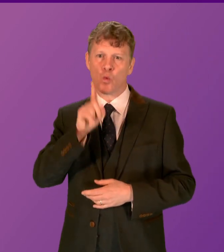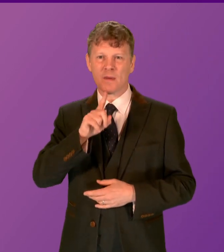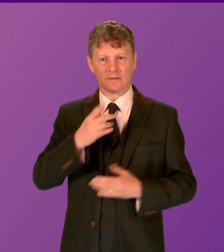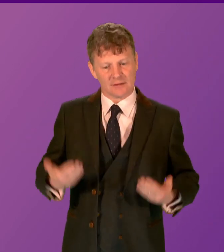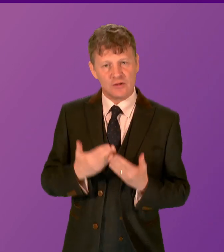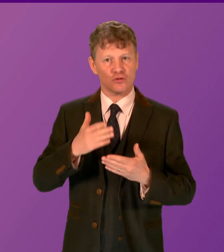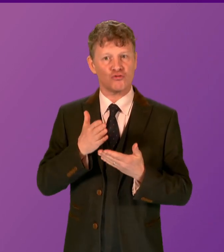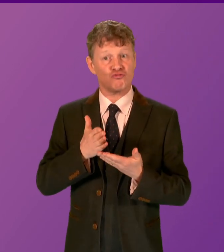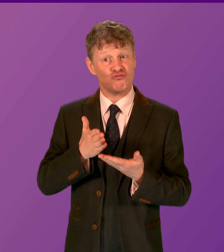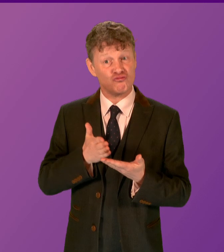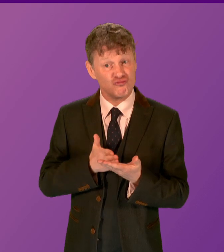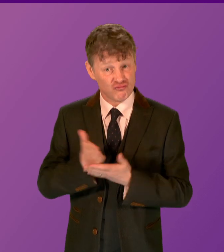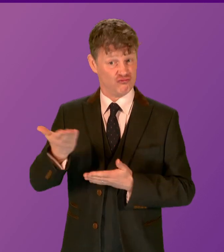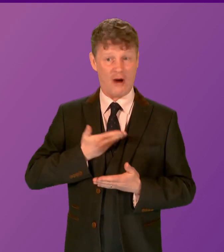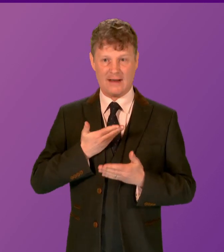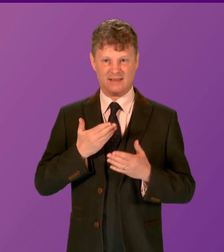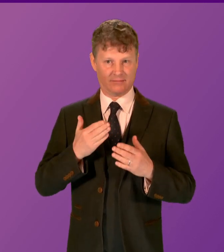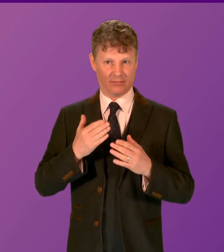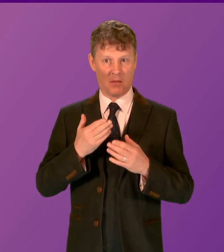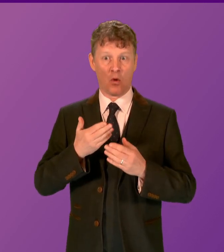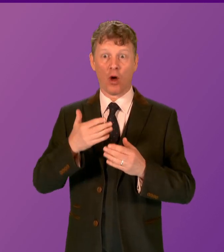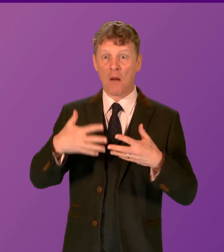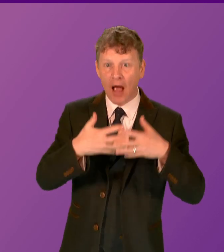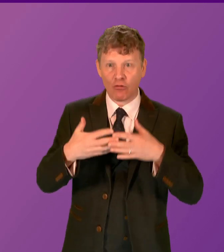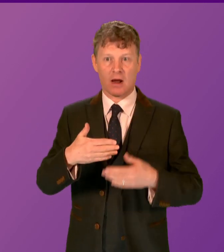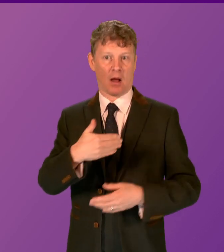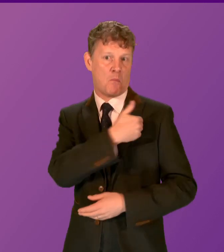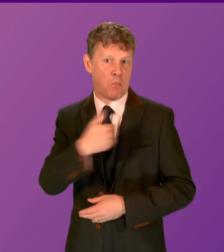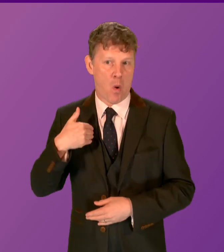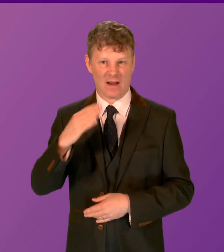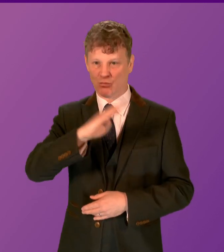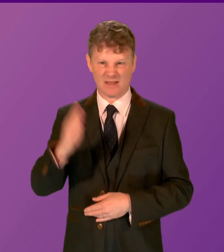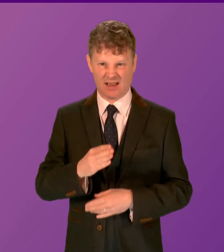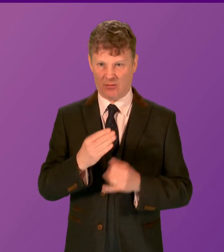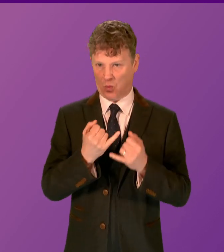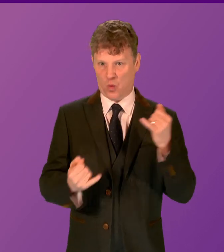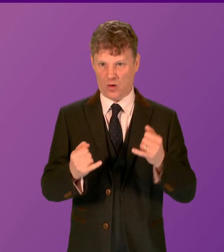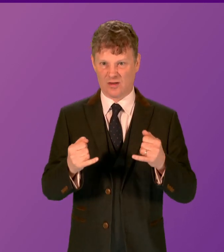world such as the US, Poland and Brazil. However, there are glimmers of hope, with rights expanding in Argentina and Colombia,